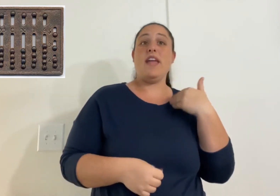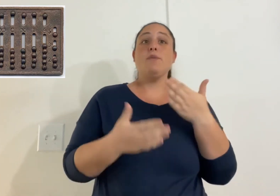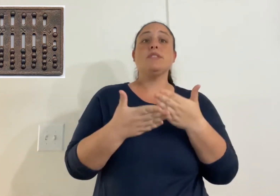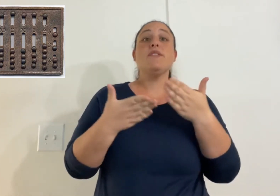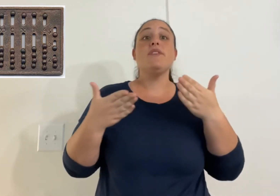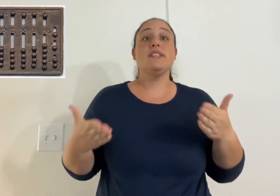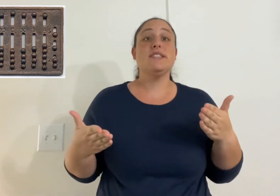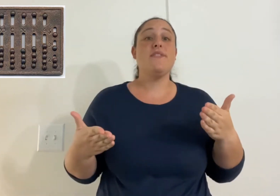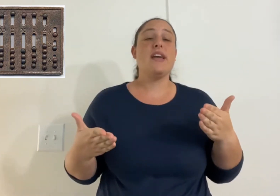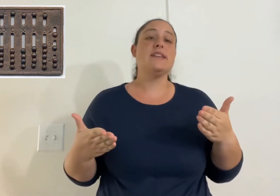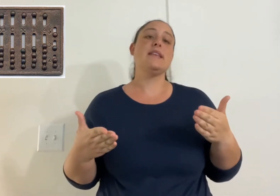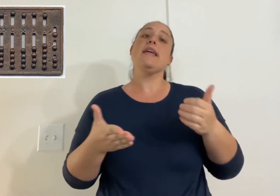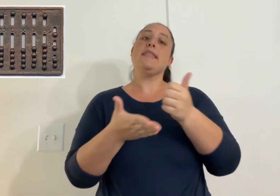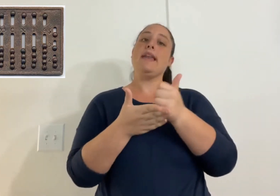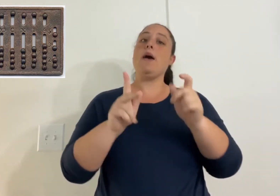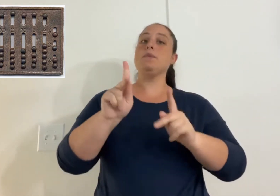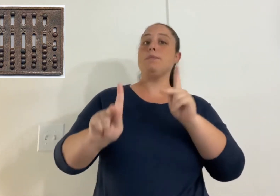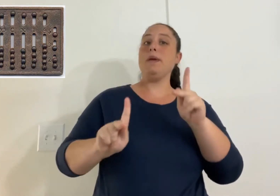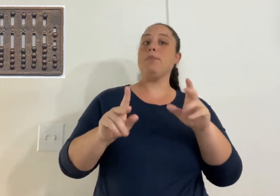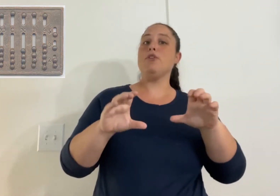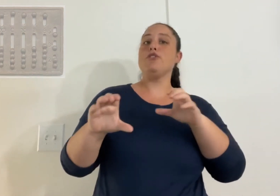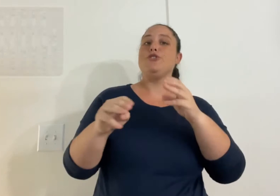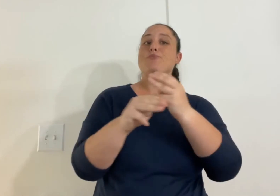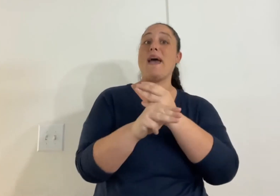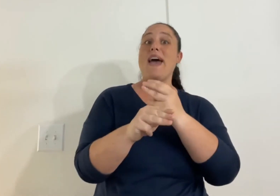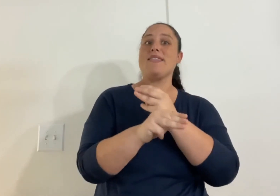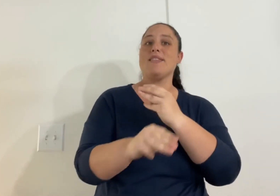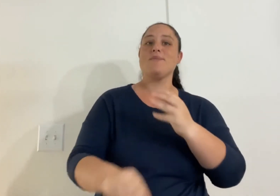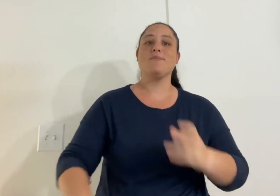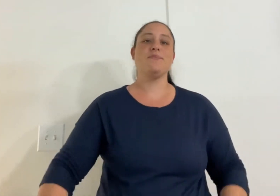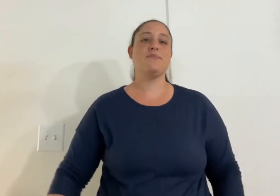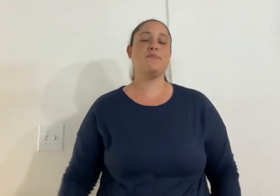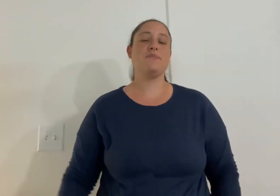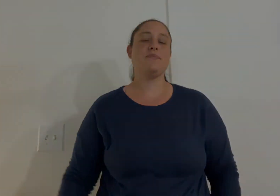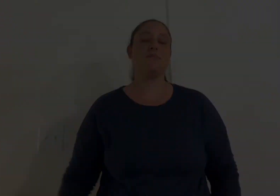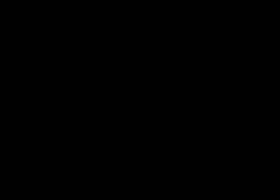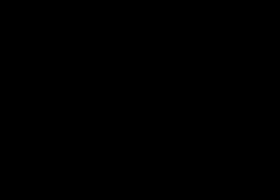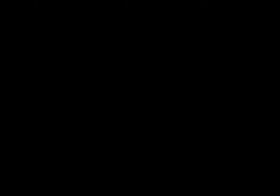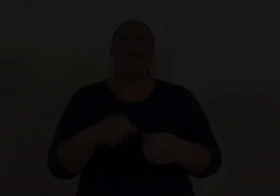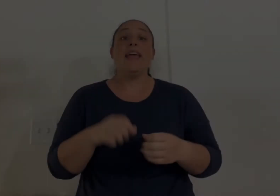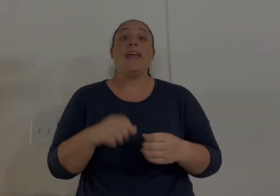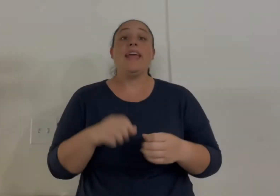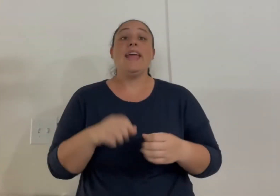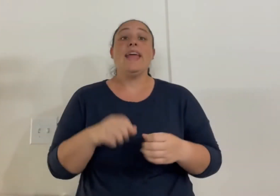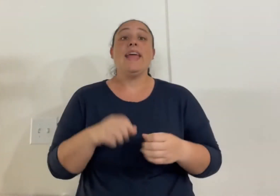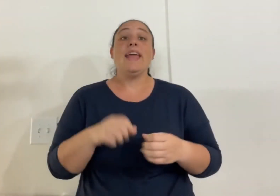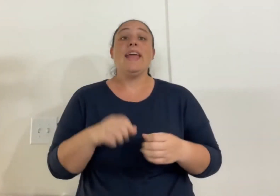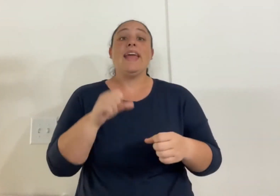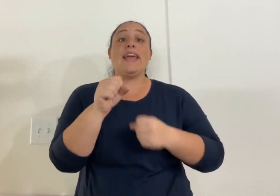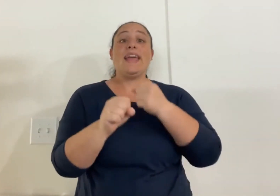It was a device that helped people do math.